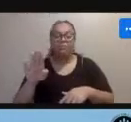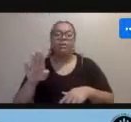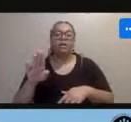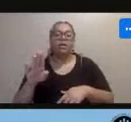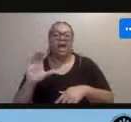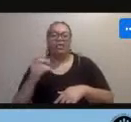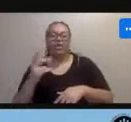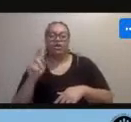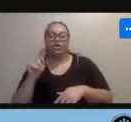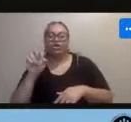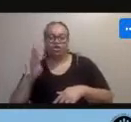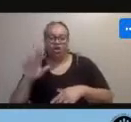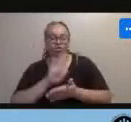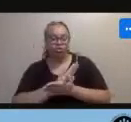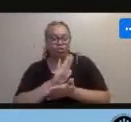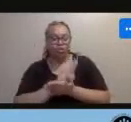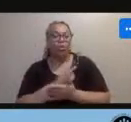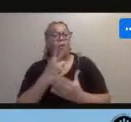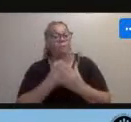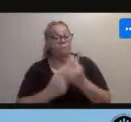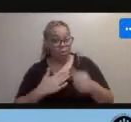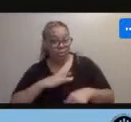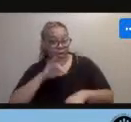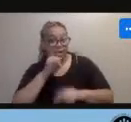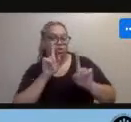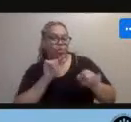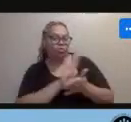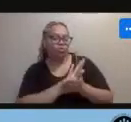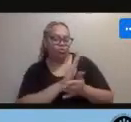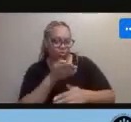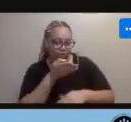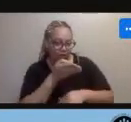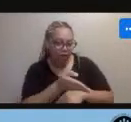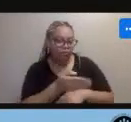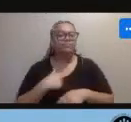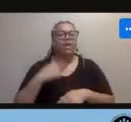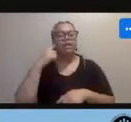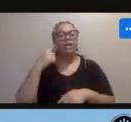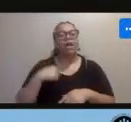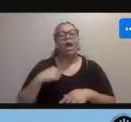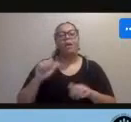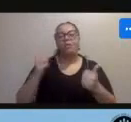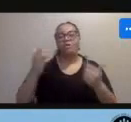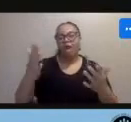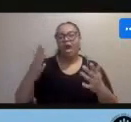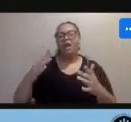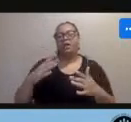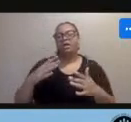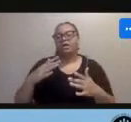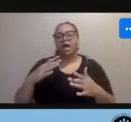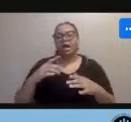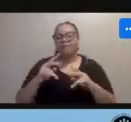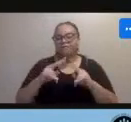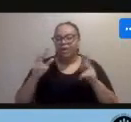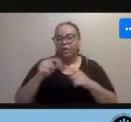CHAIR OF THE PARENTS TEACHERS CLUB AT VALLEY INQUIRY CHARTER